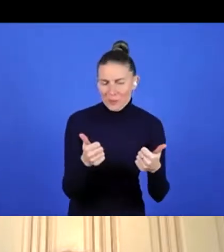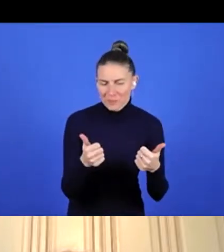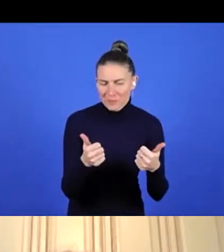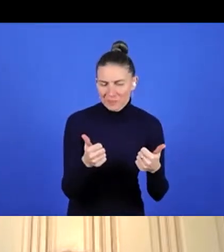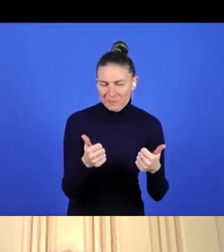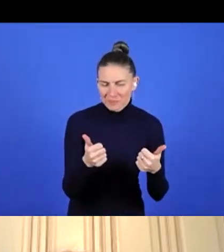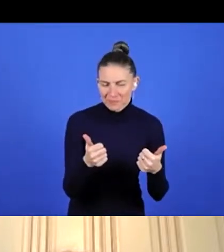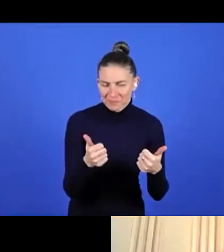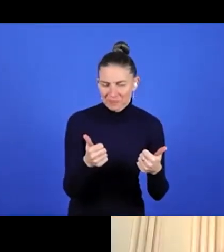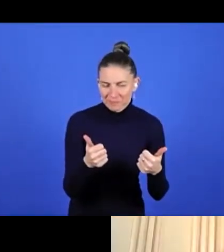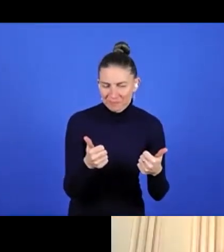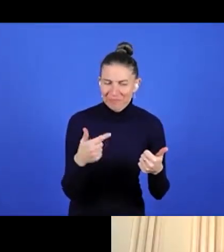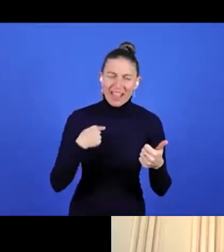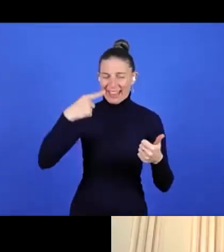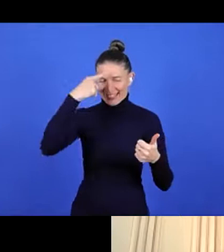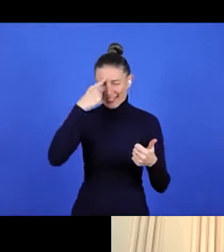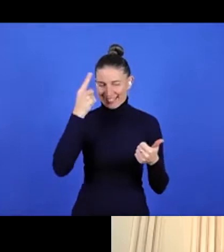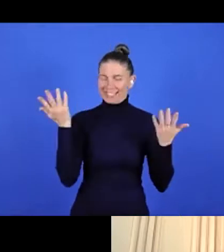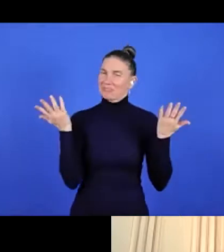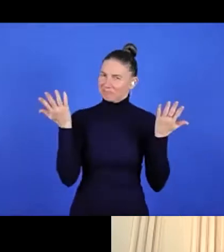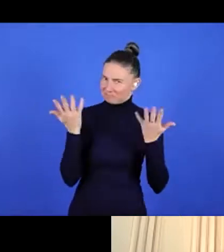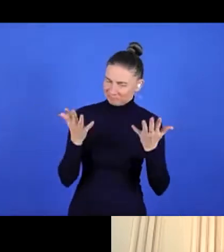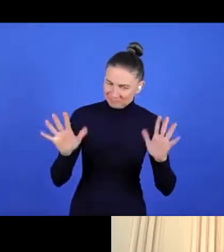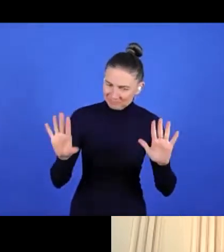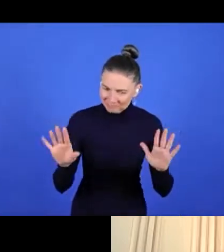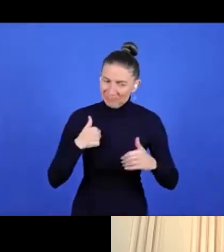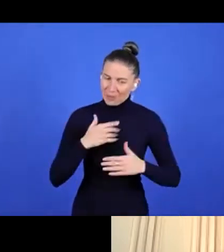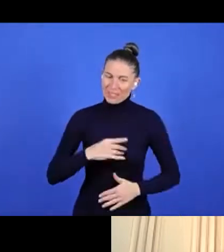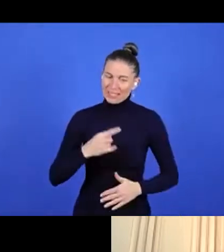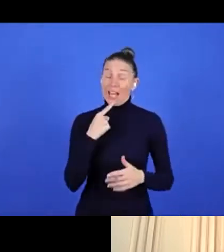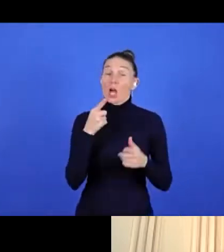why we were able to adjust well